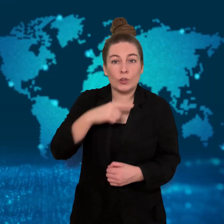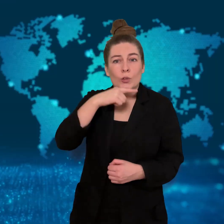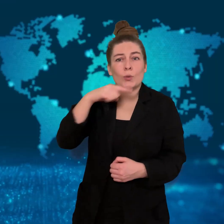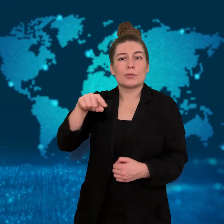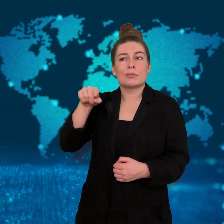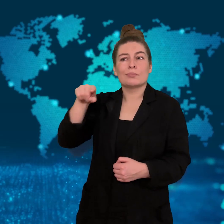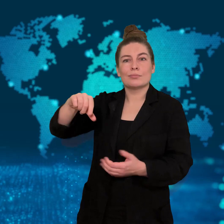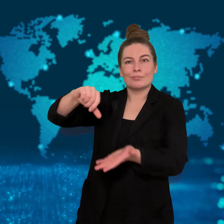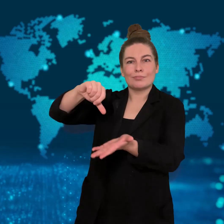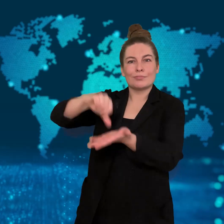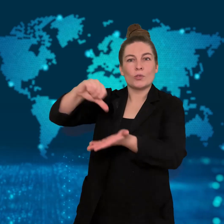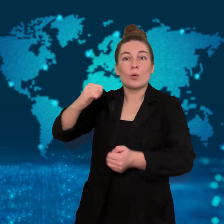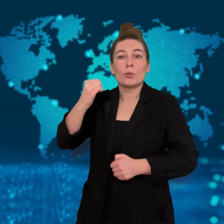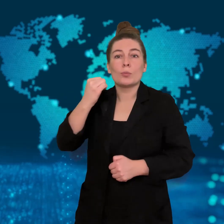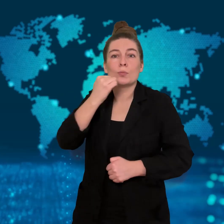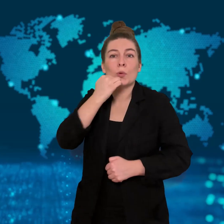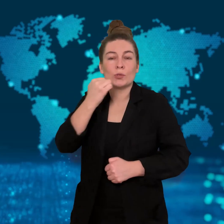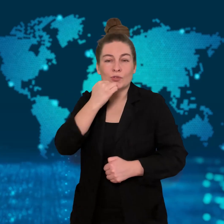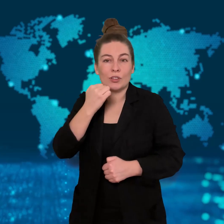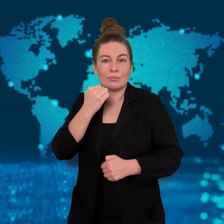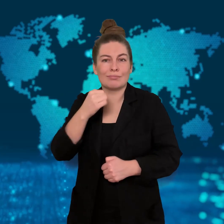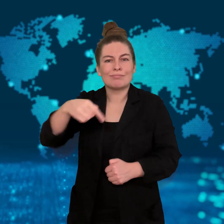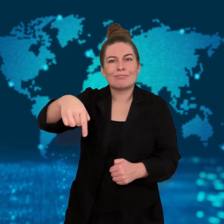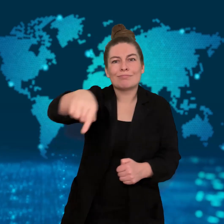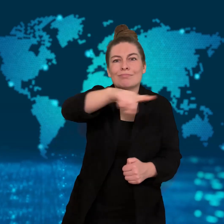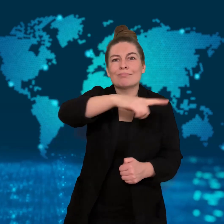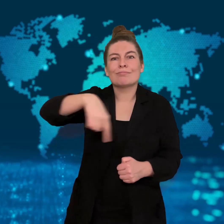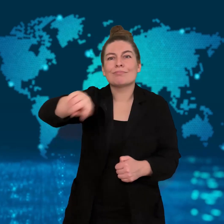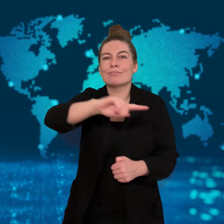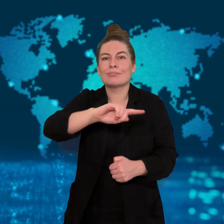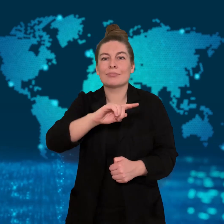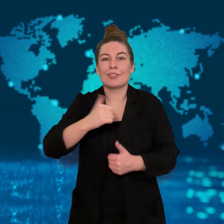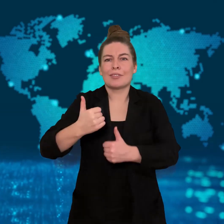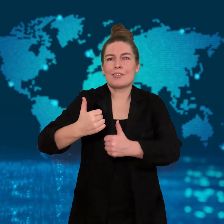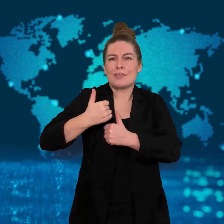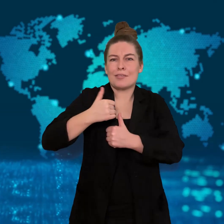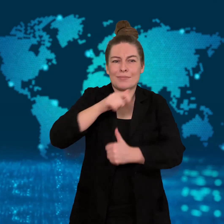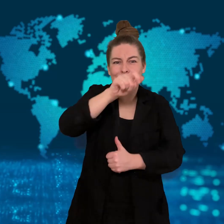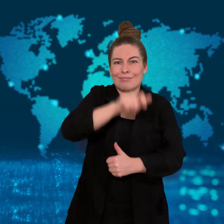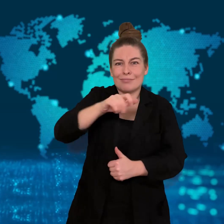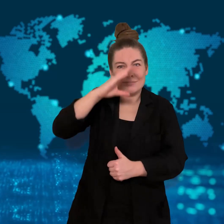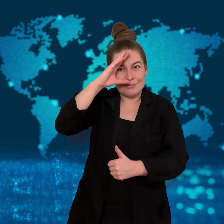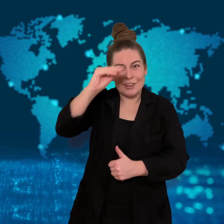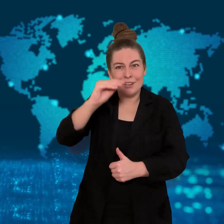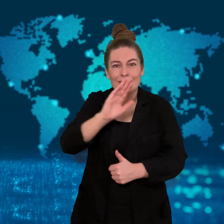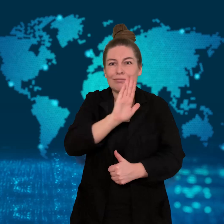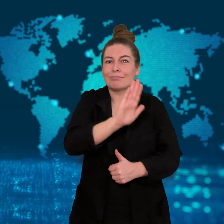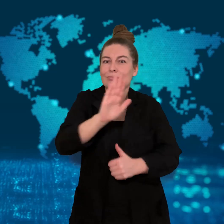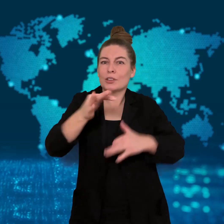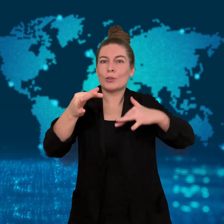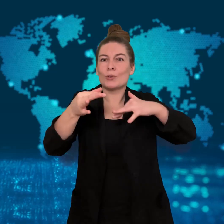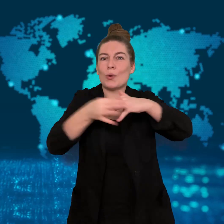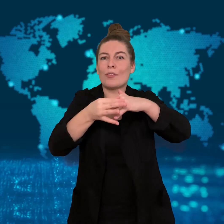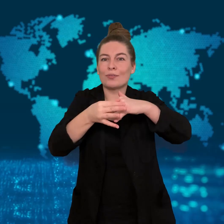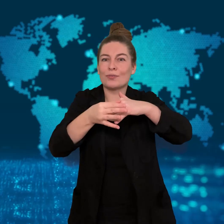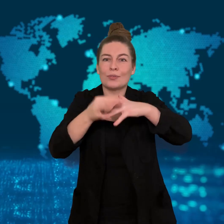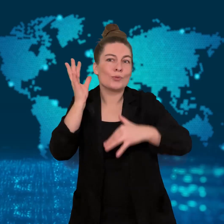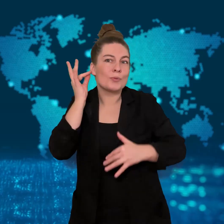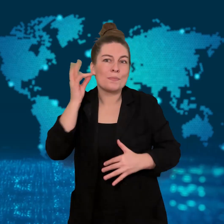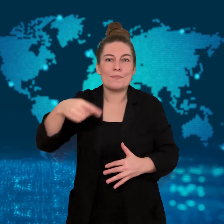[MONIKA]: Dozens of journalists were detained in Russia.